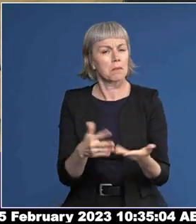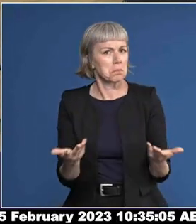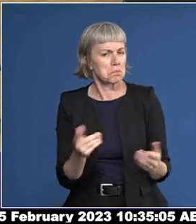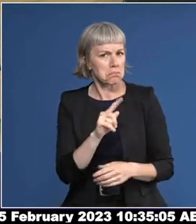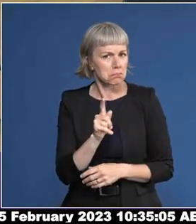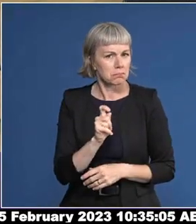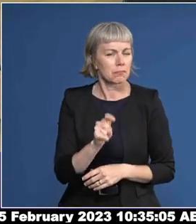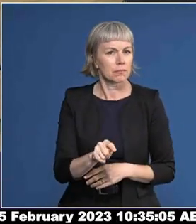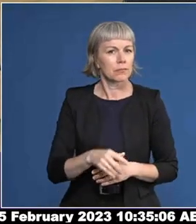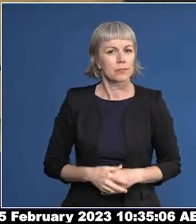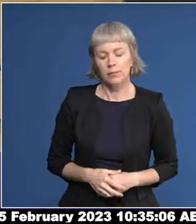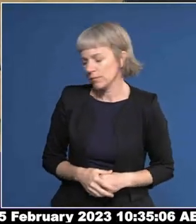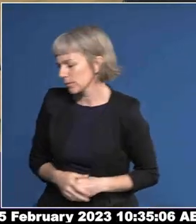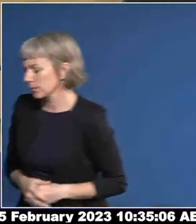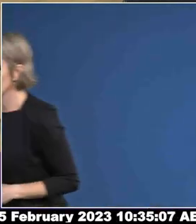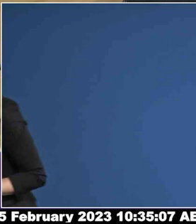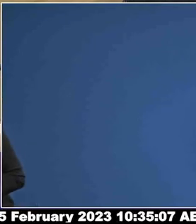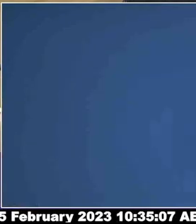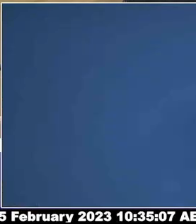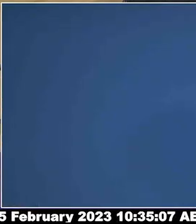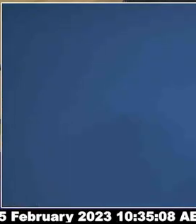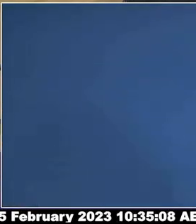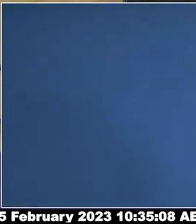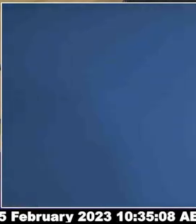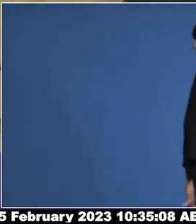approaches. MS TOOHEY: So the learning and development strategy and the learning and